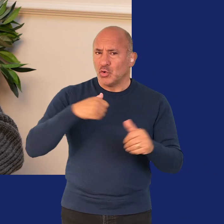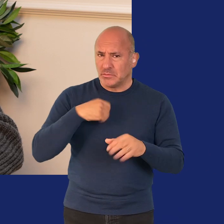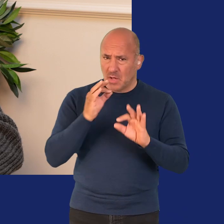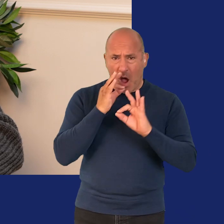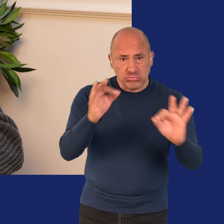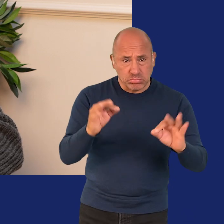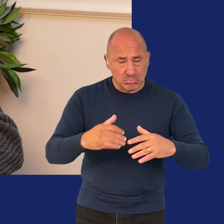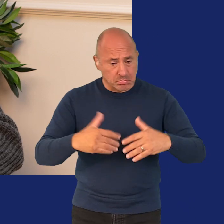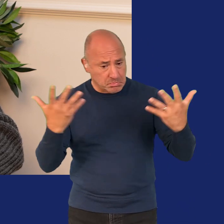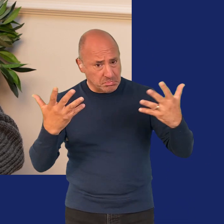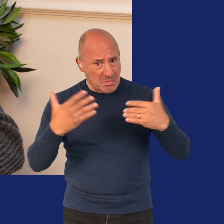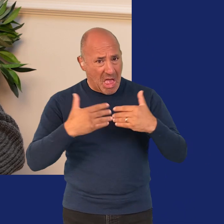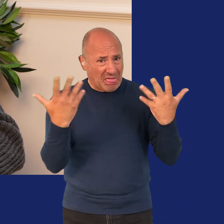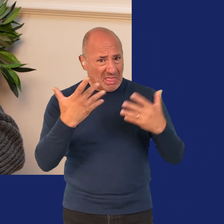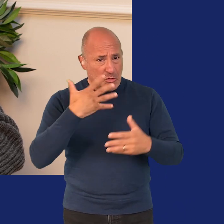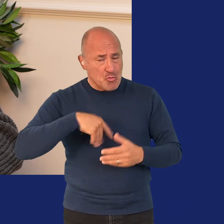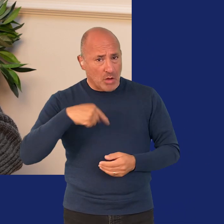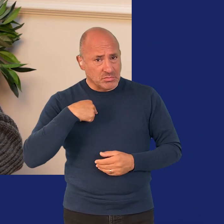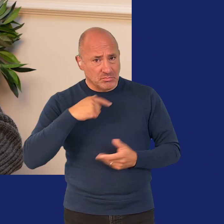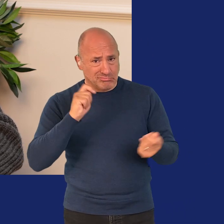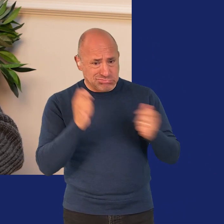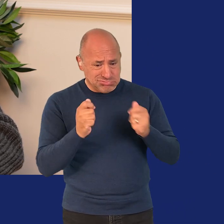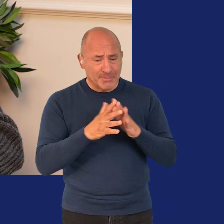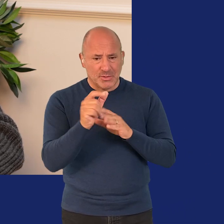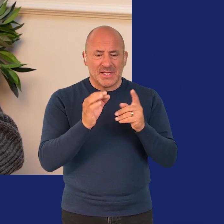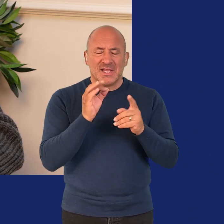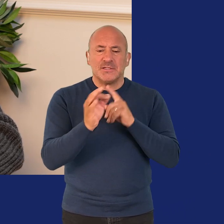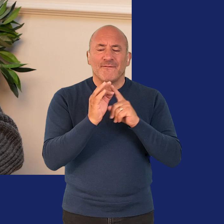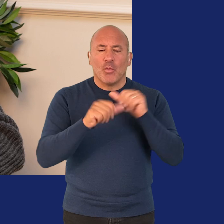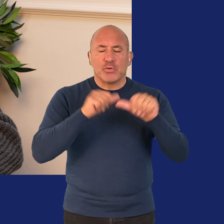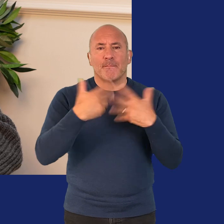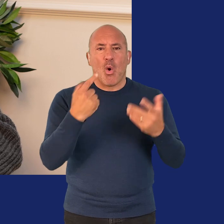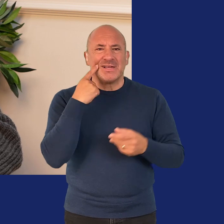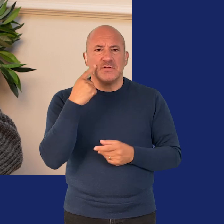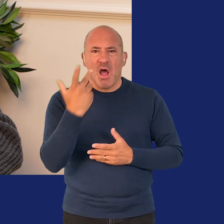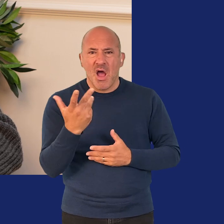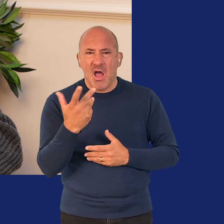we can do to help you be more successful in the interview process? So that's good feedback for us. Thank you. Josh: That's good.